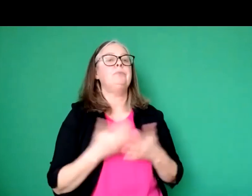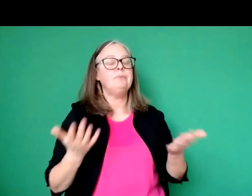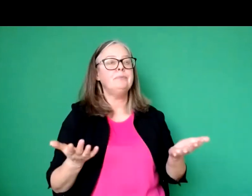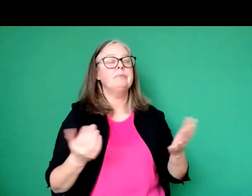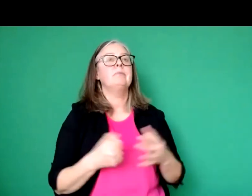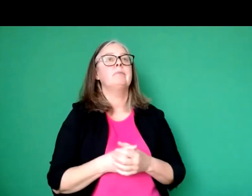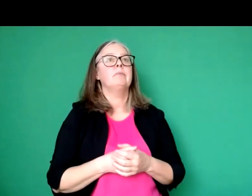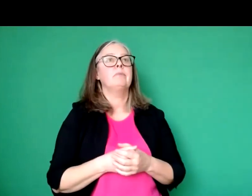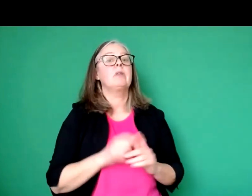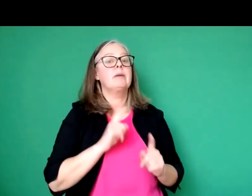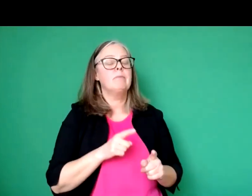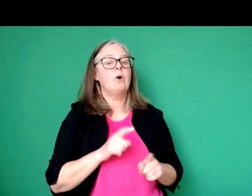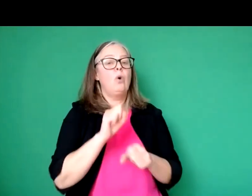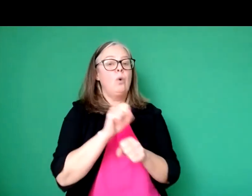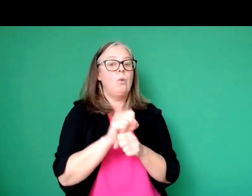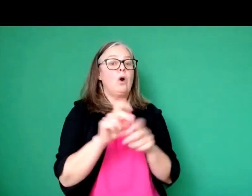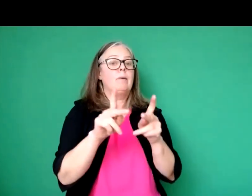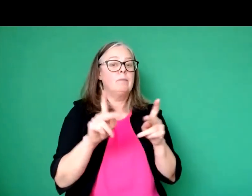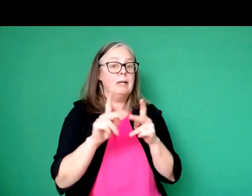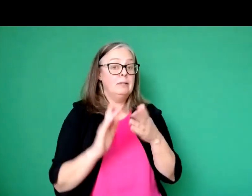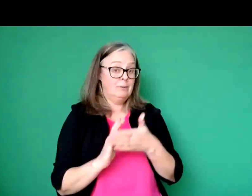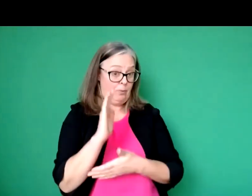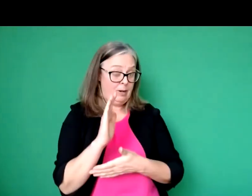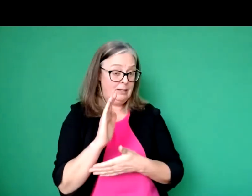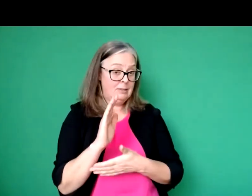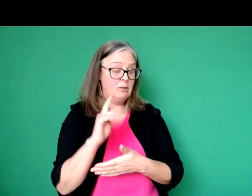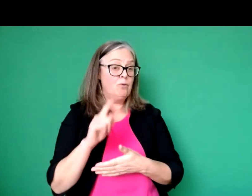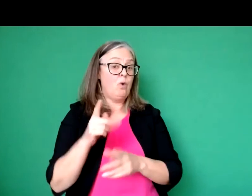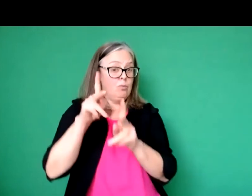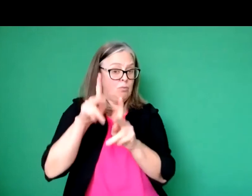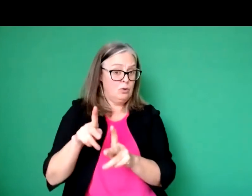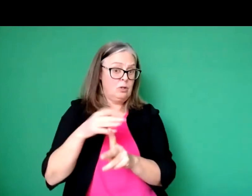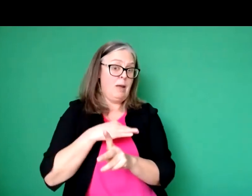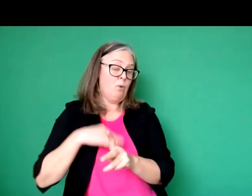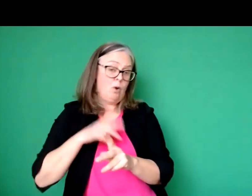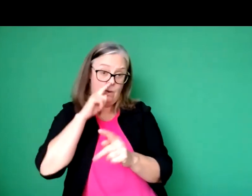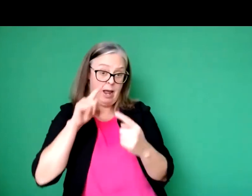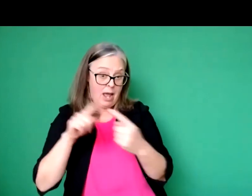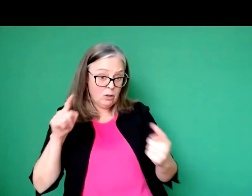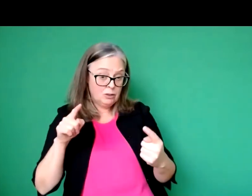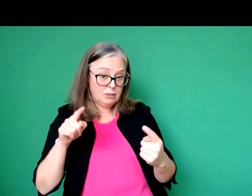it deals with workplace rights um of an allergy sufferer versus the service animal user